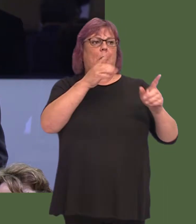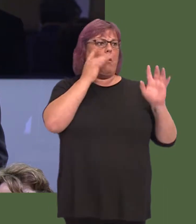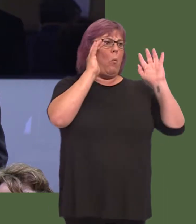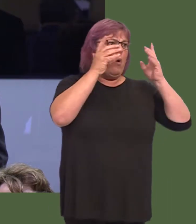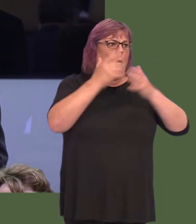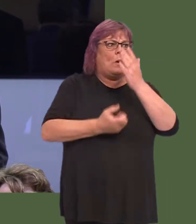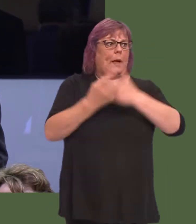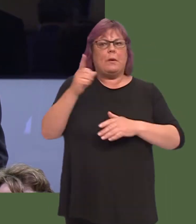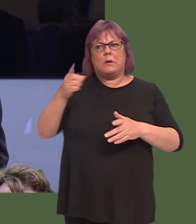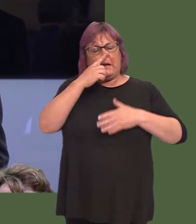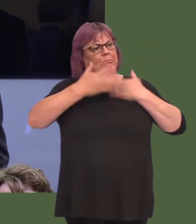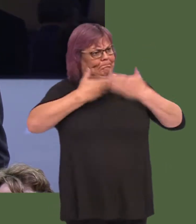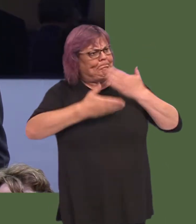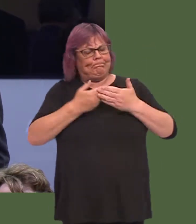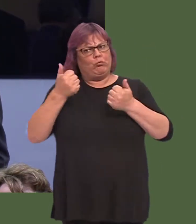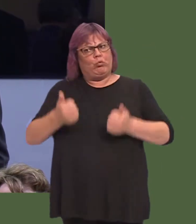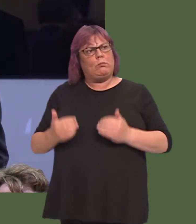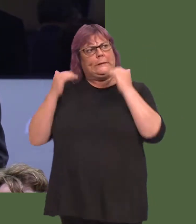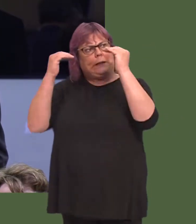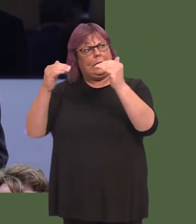welfare standards are being enforced.